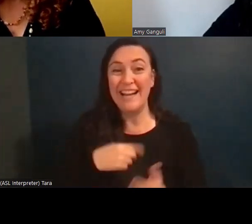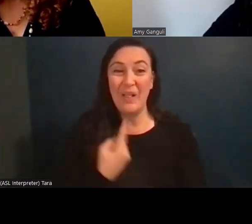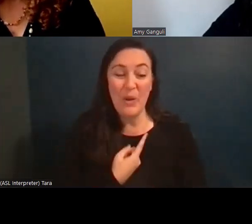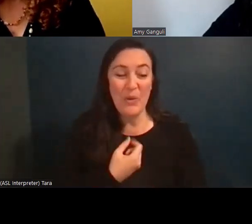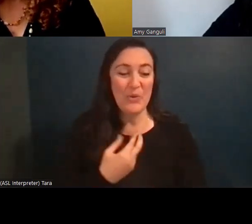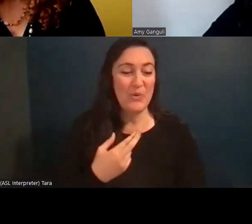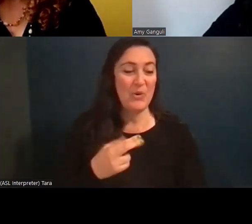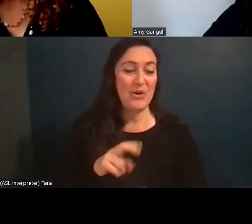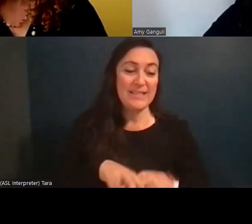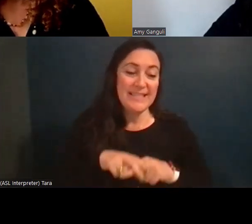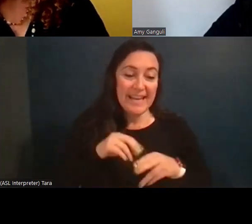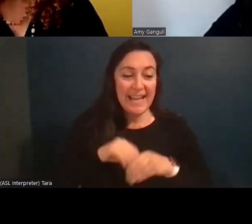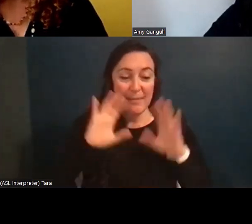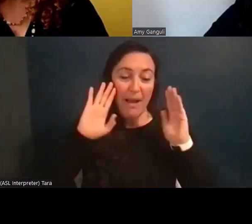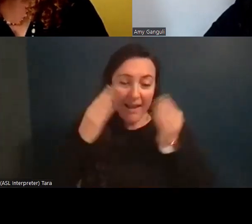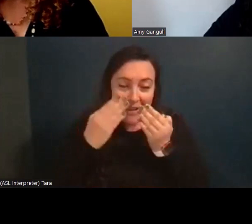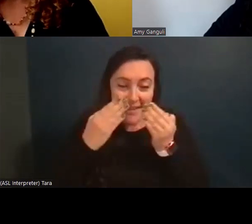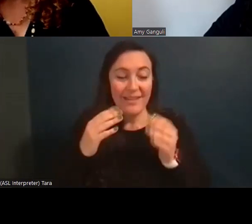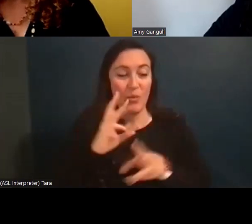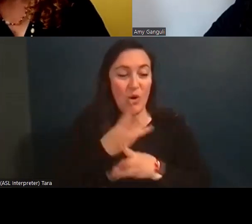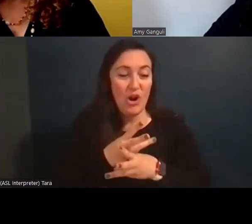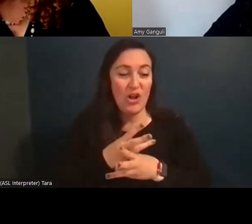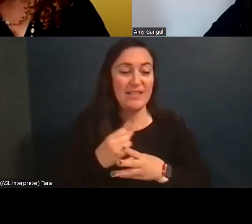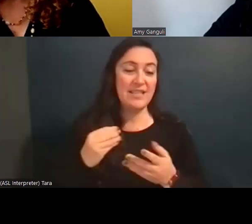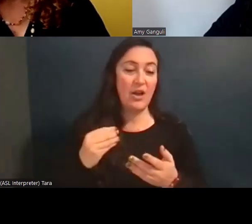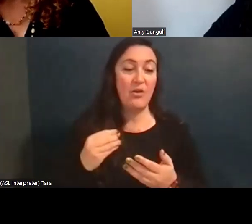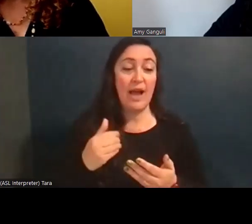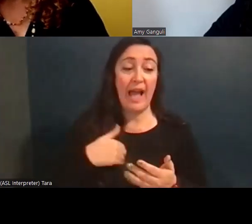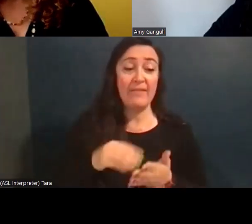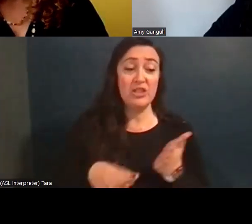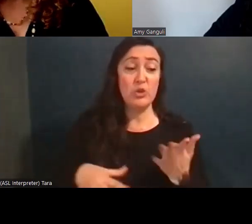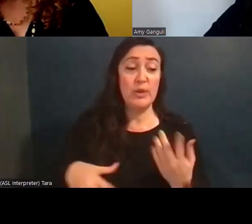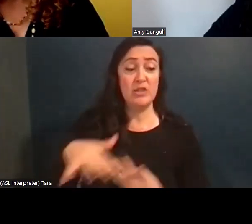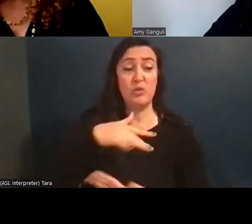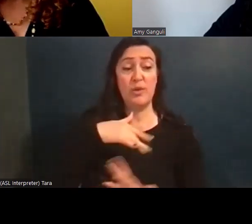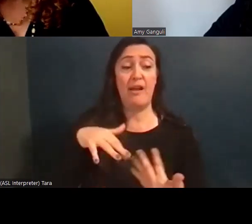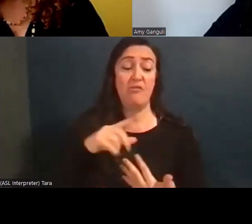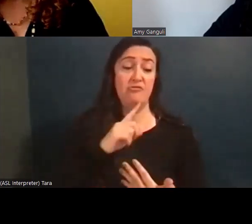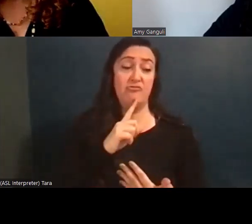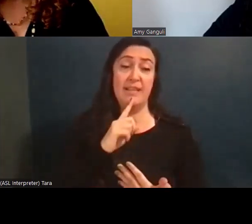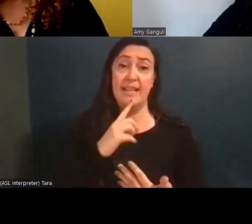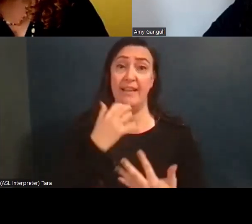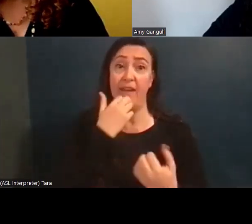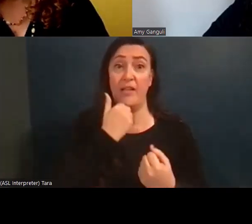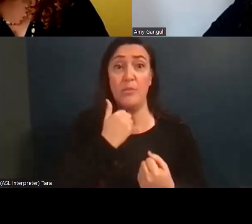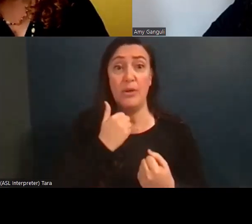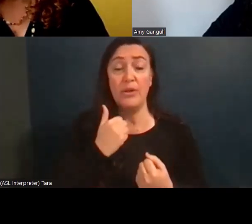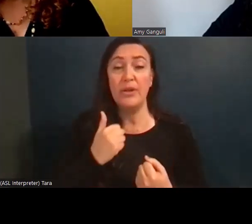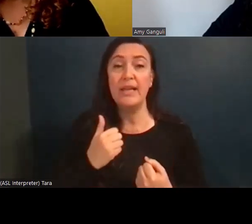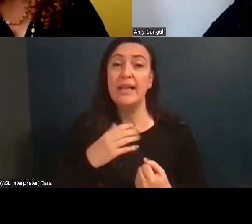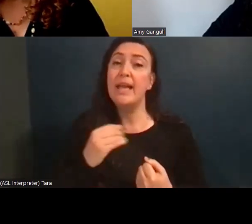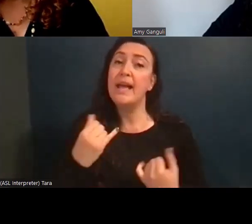So having students around is is really valuable. And now I think I'm, you know, trying to engage more with